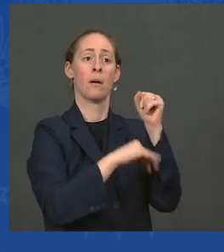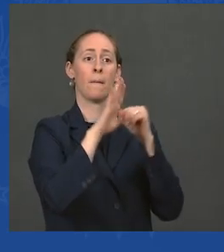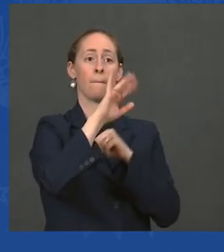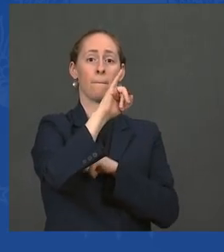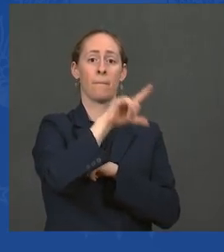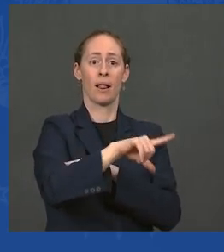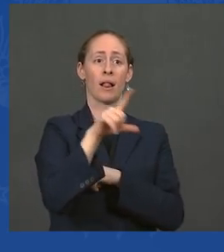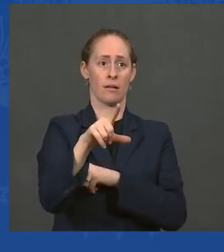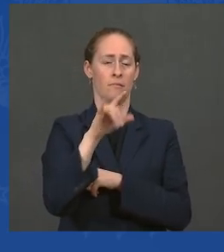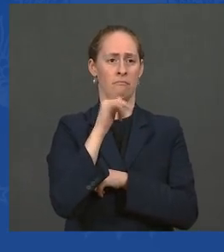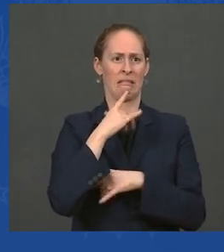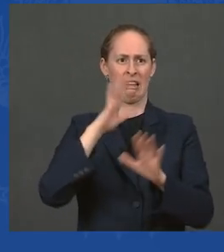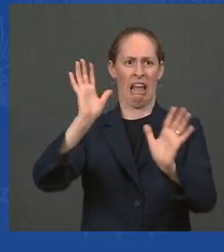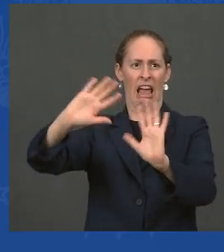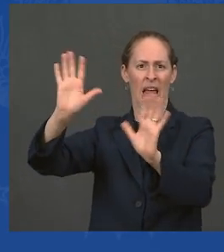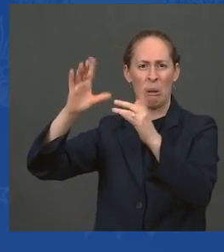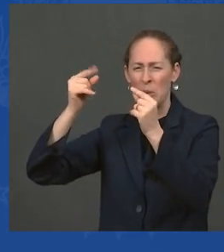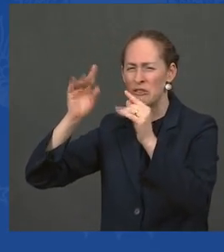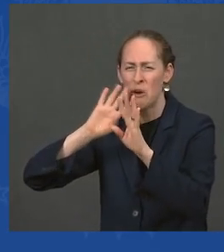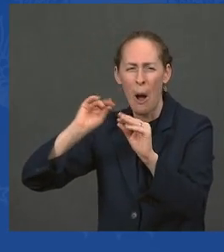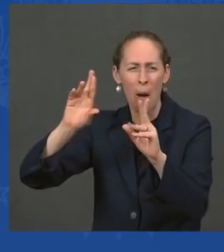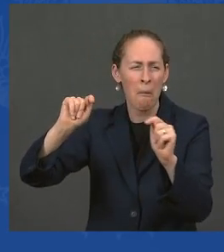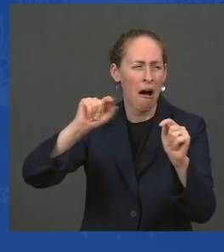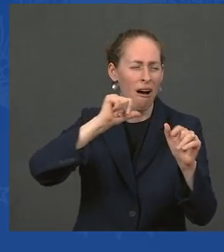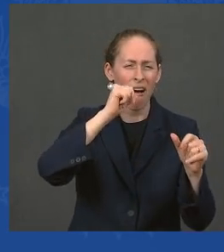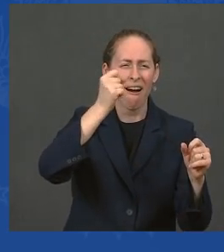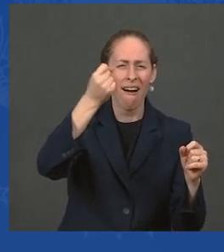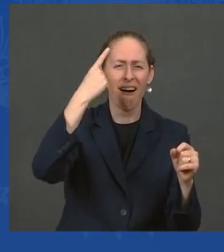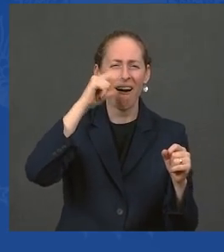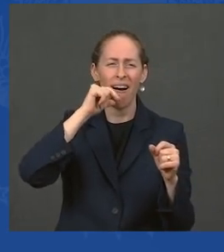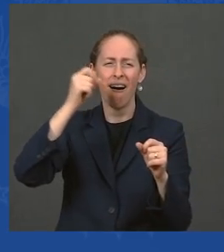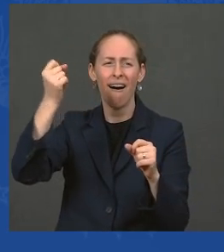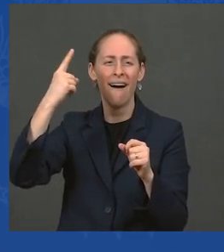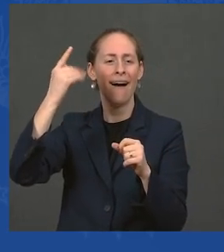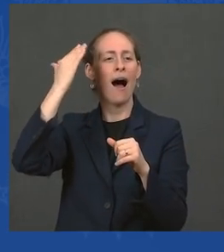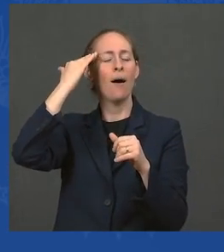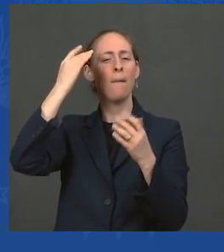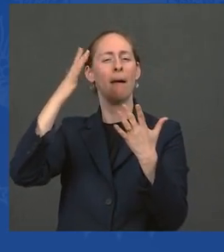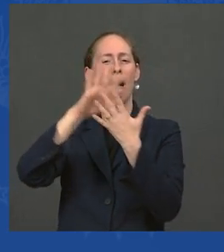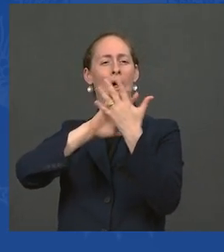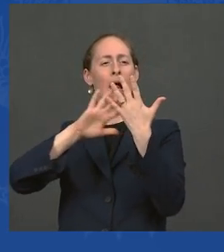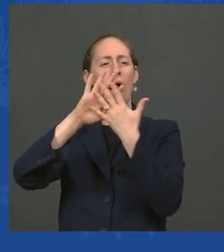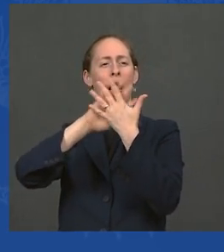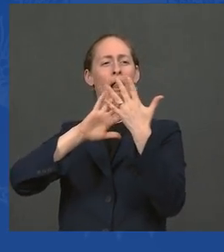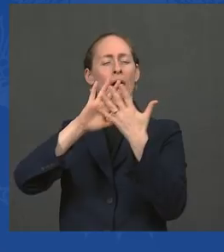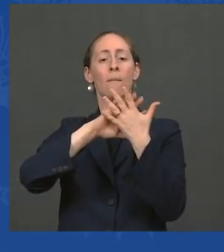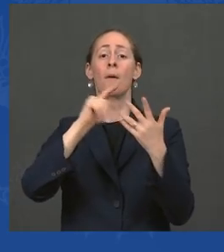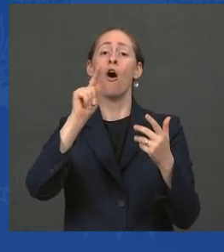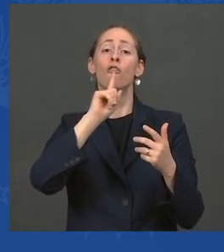What the hell you talking about, Joe?" They know infrastructure generically. But it's about rebuilding the arteries of our economy.